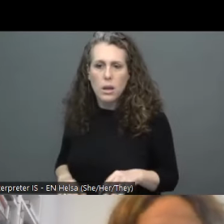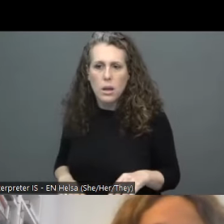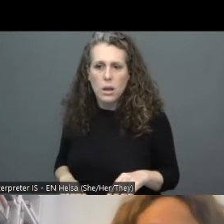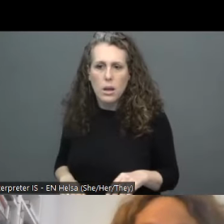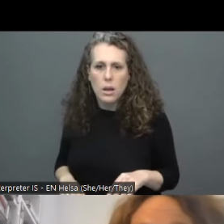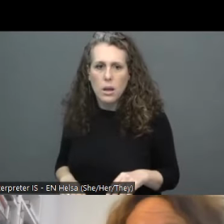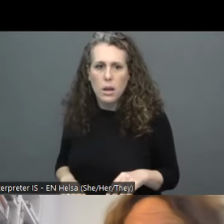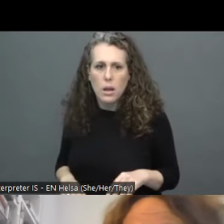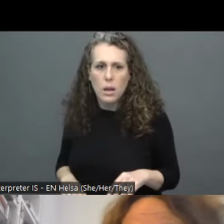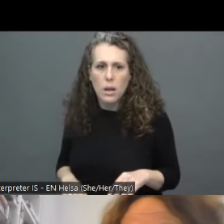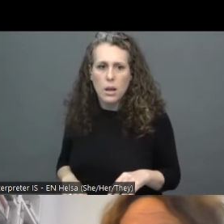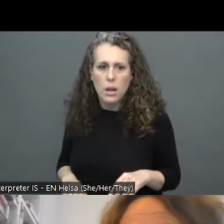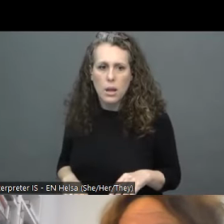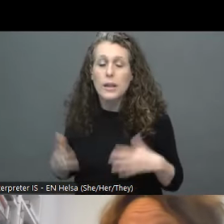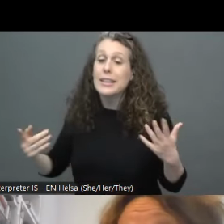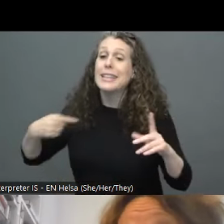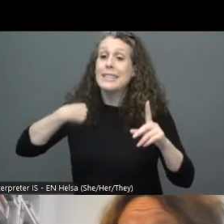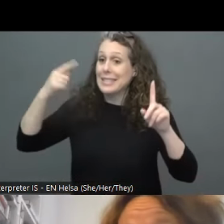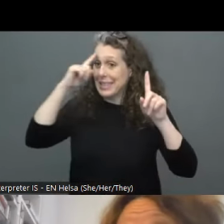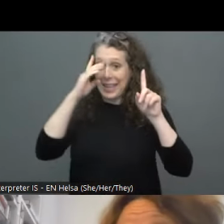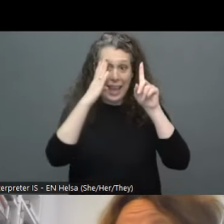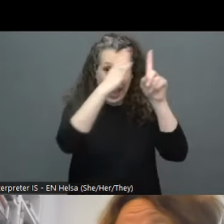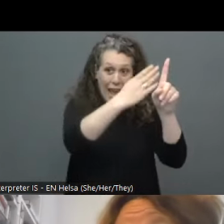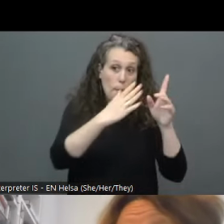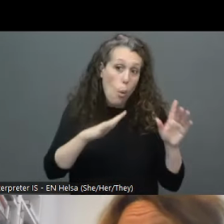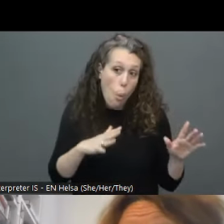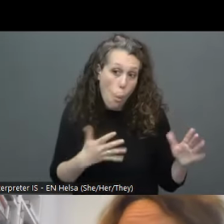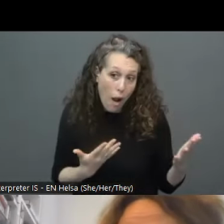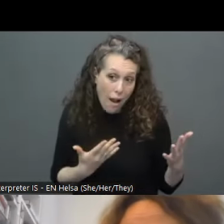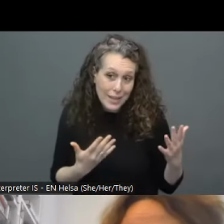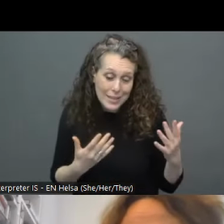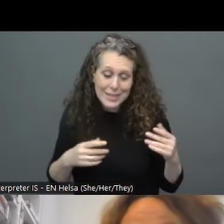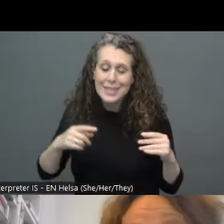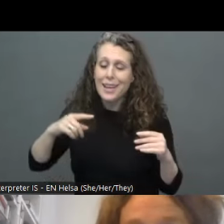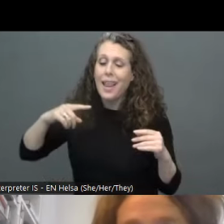And then of course, our ambition is to follow up on the use. What